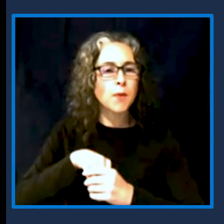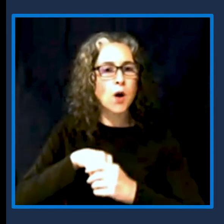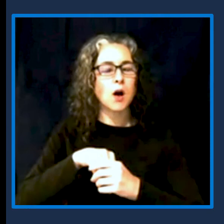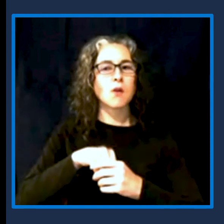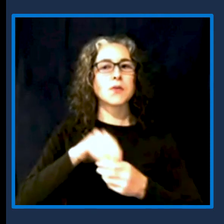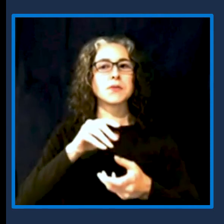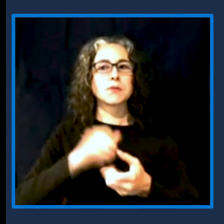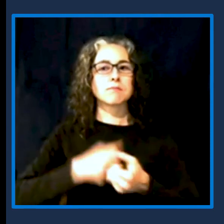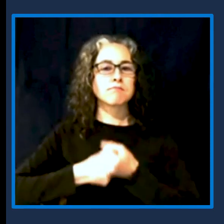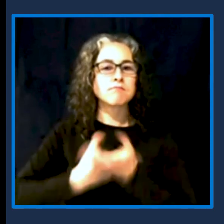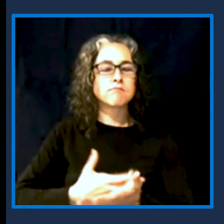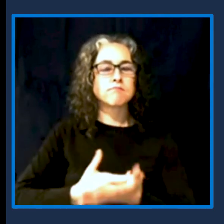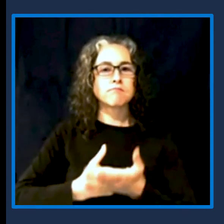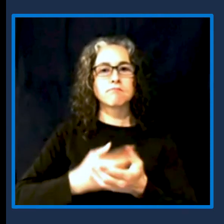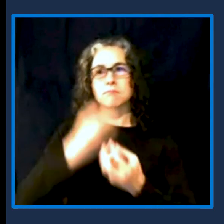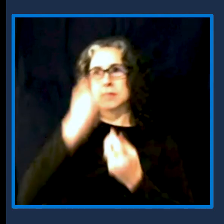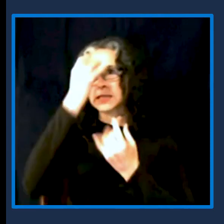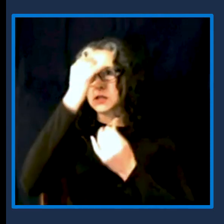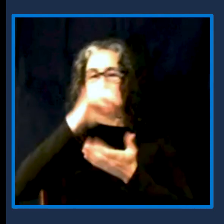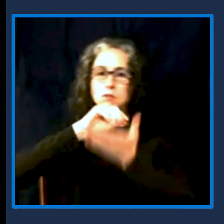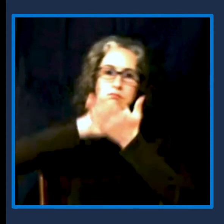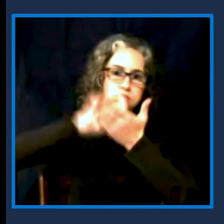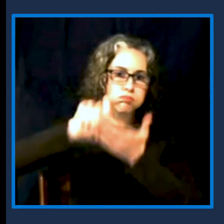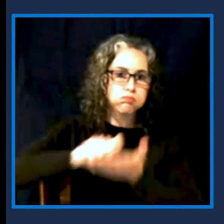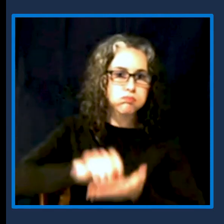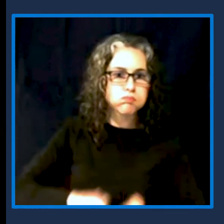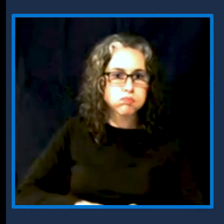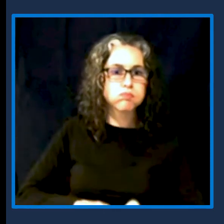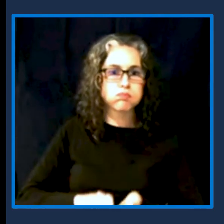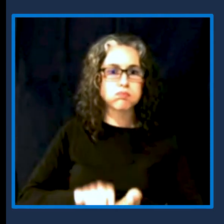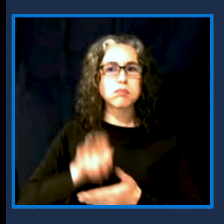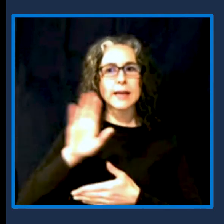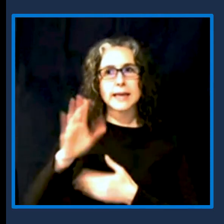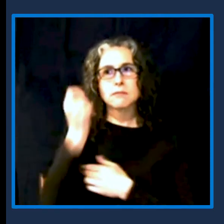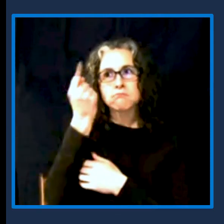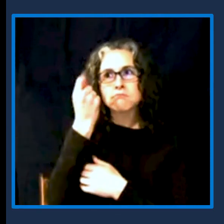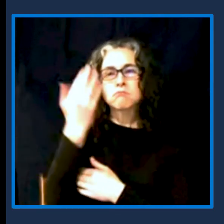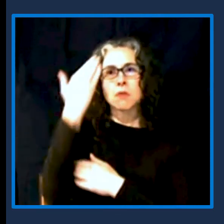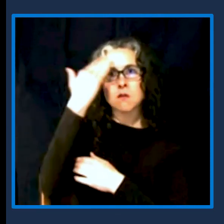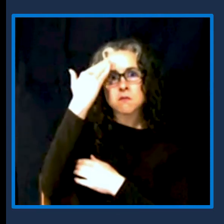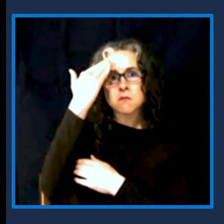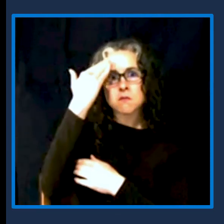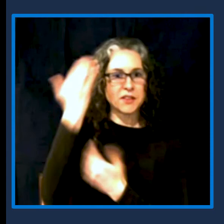and connect and demonstrate his his subject matter knowledge and his ability to understand